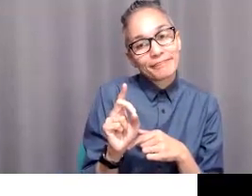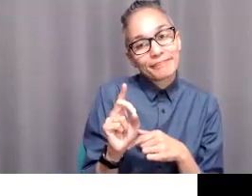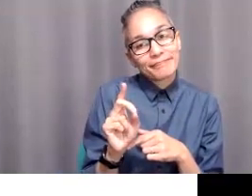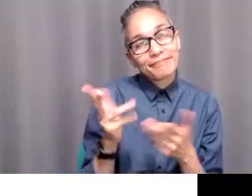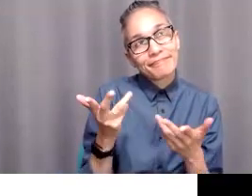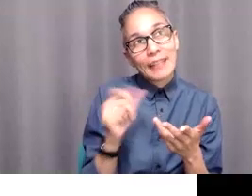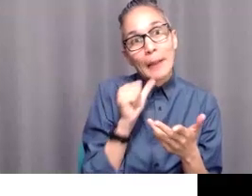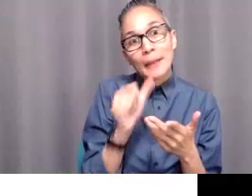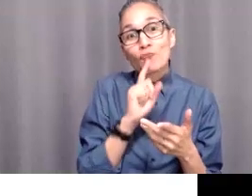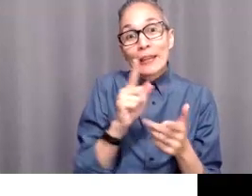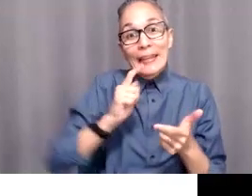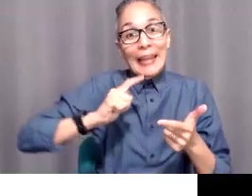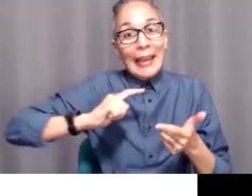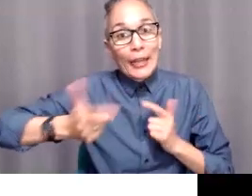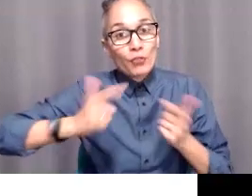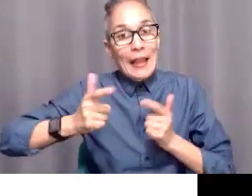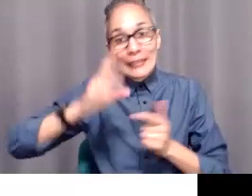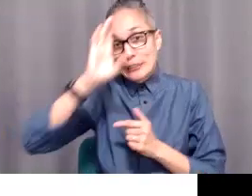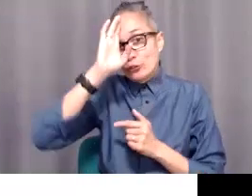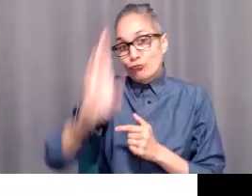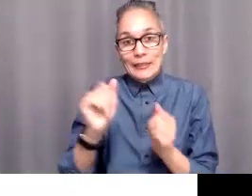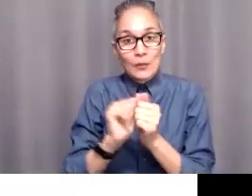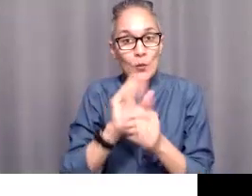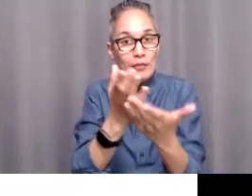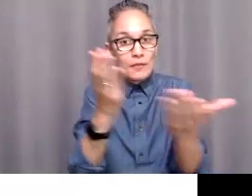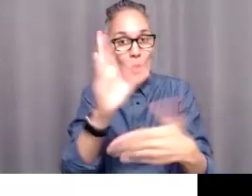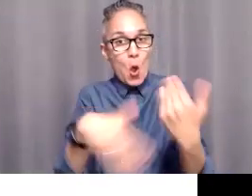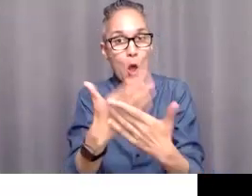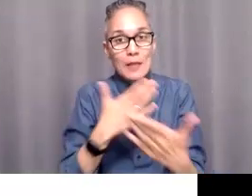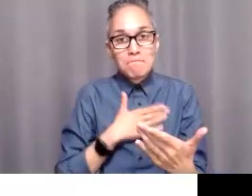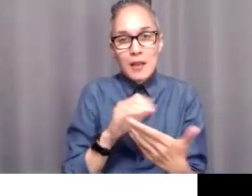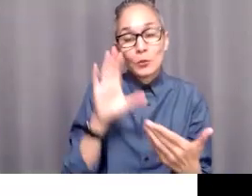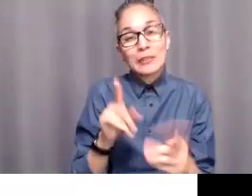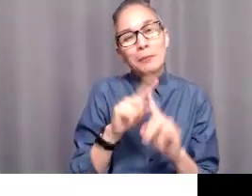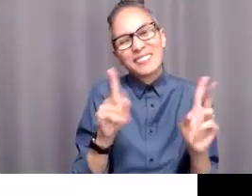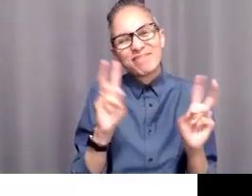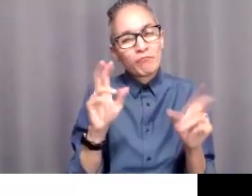Interacting directly with all the students, but you're indirectly providing,